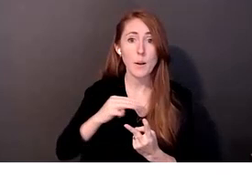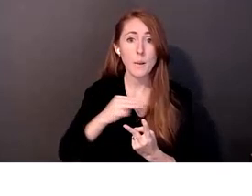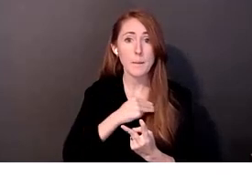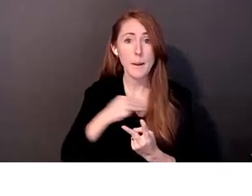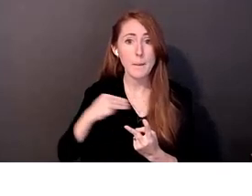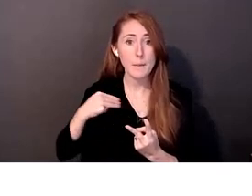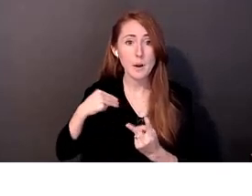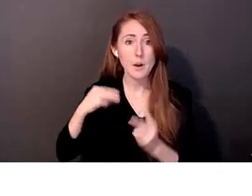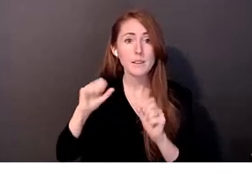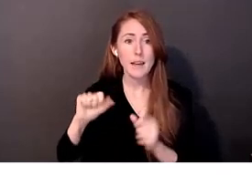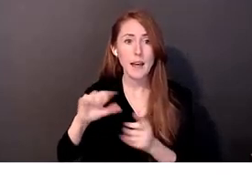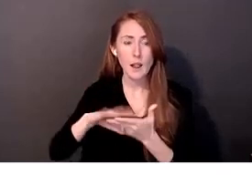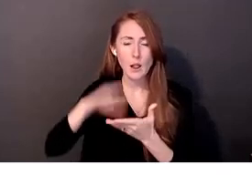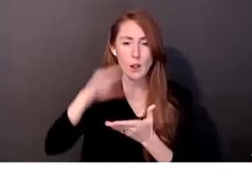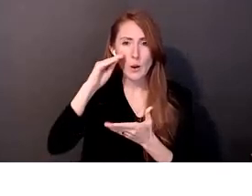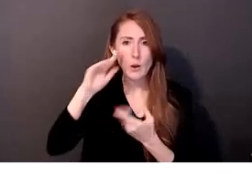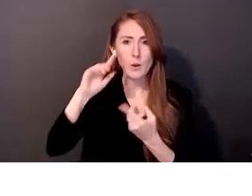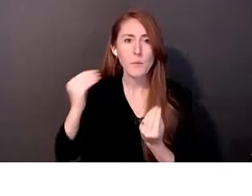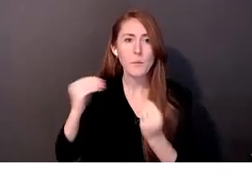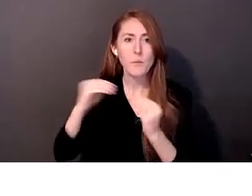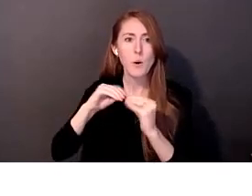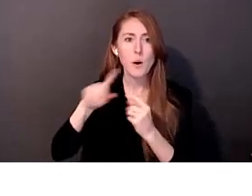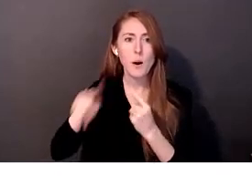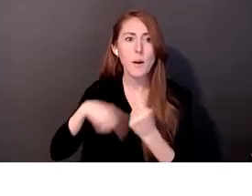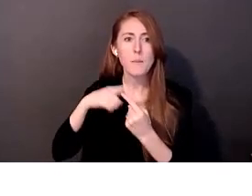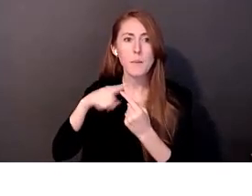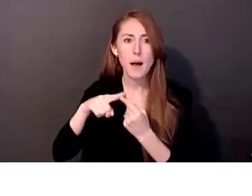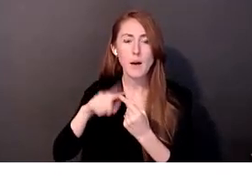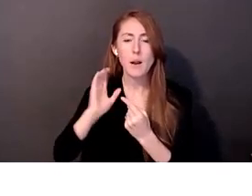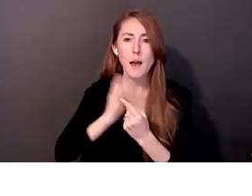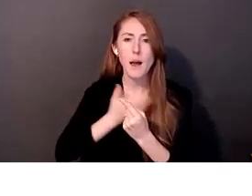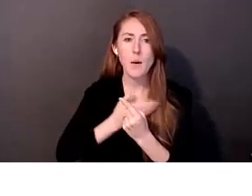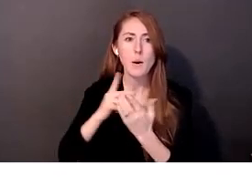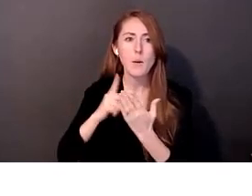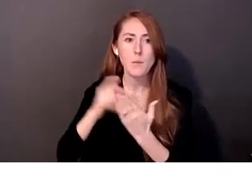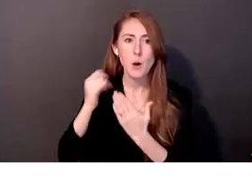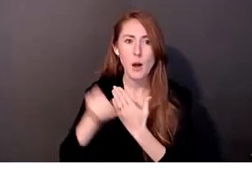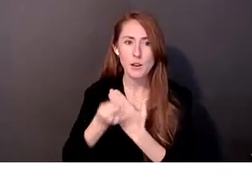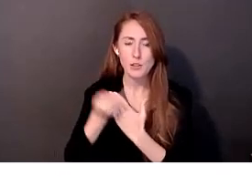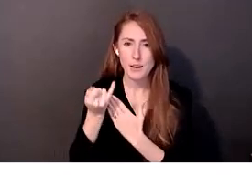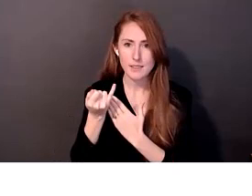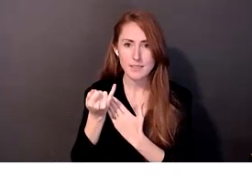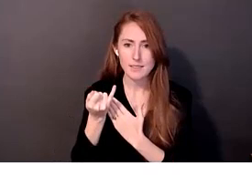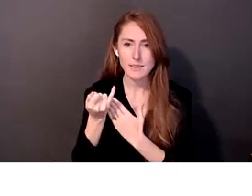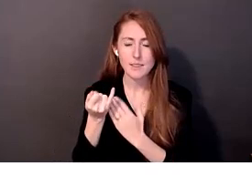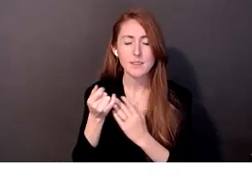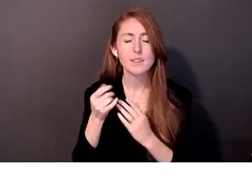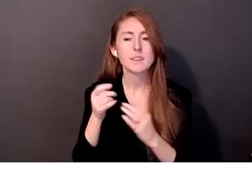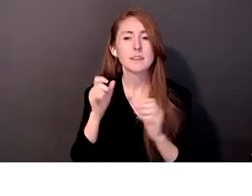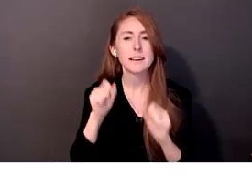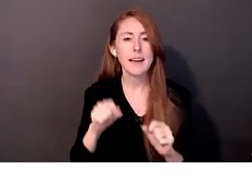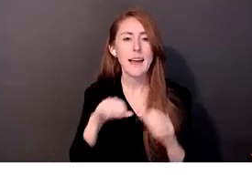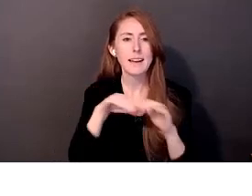You can find out more about the BIPP project. They can have access to tools and resources